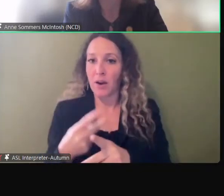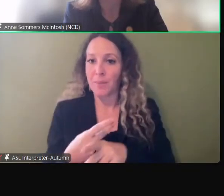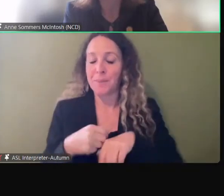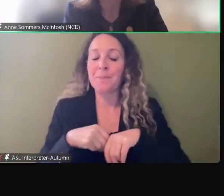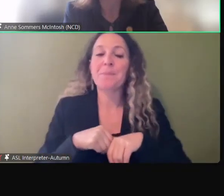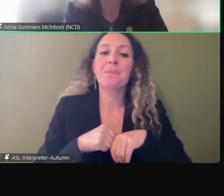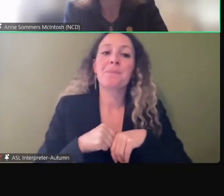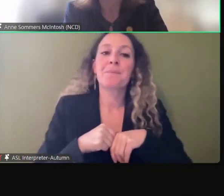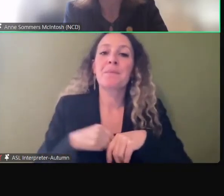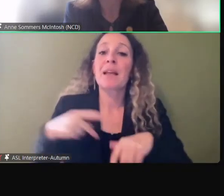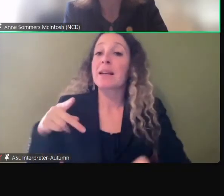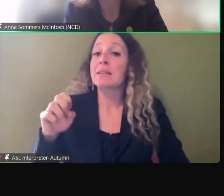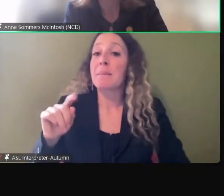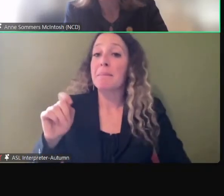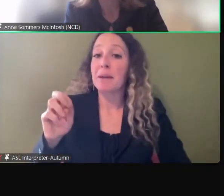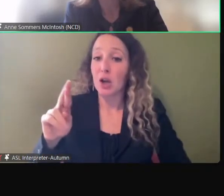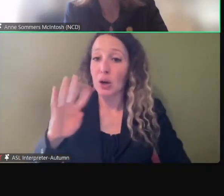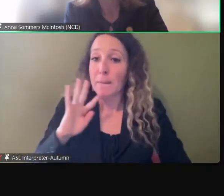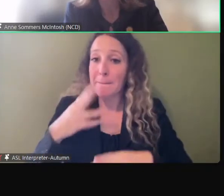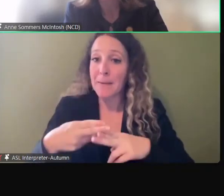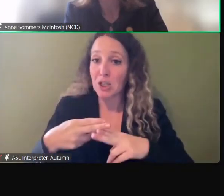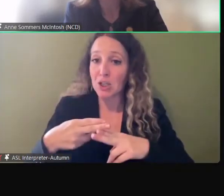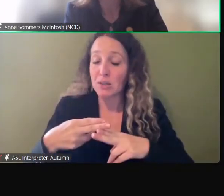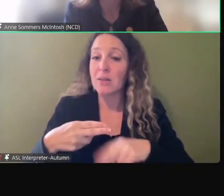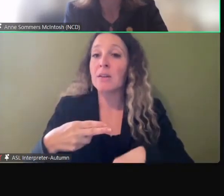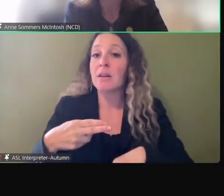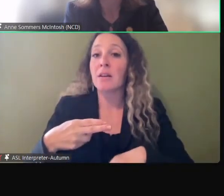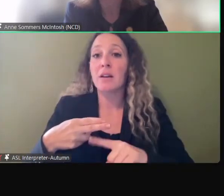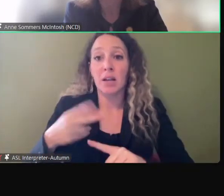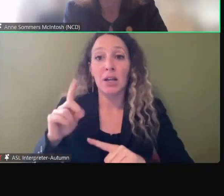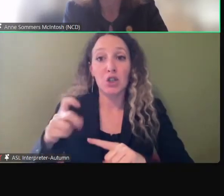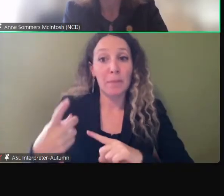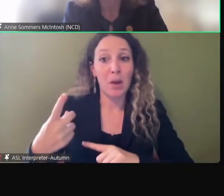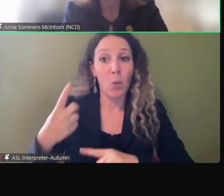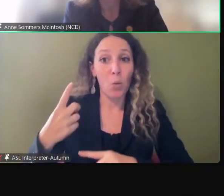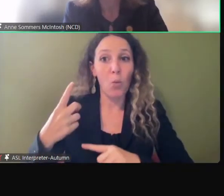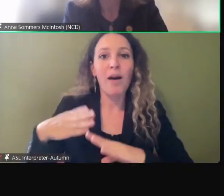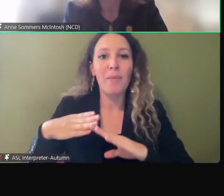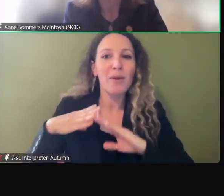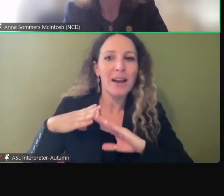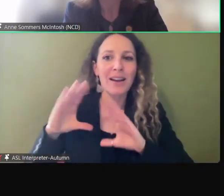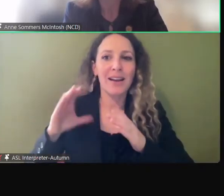the one protected class that anyone can join in an instant. So accessible, quality,